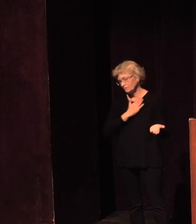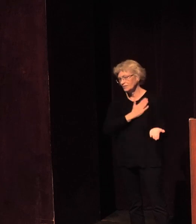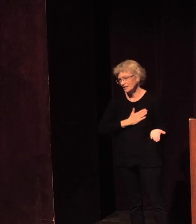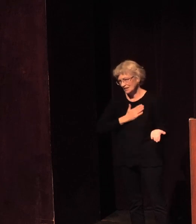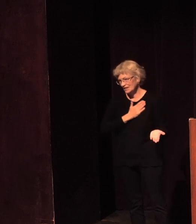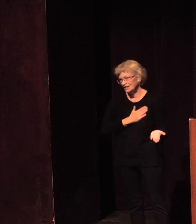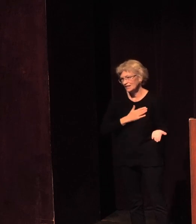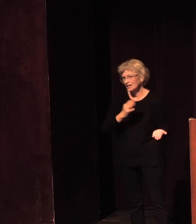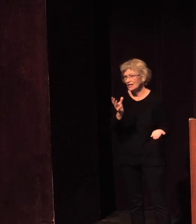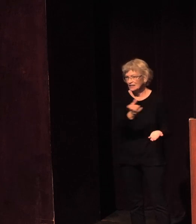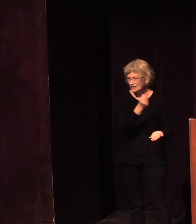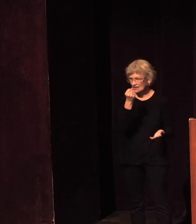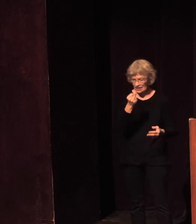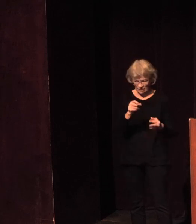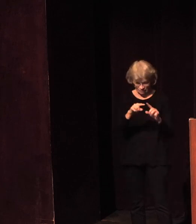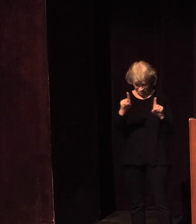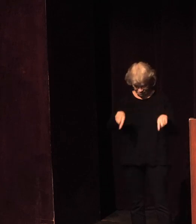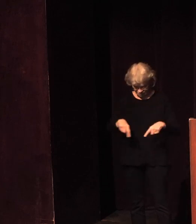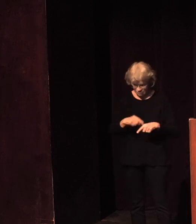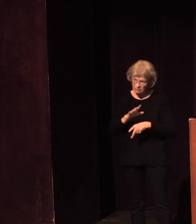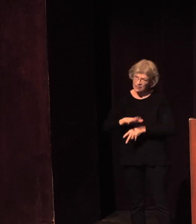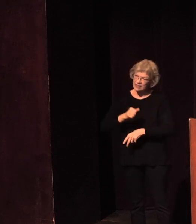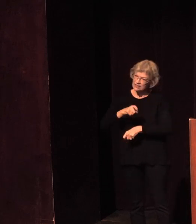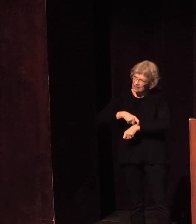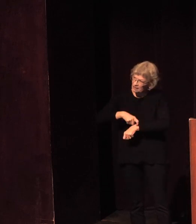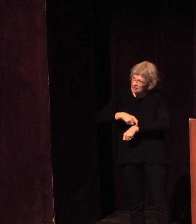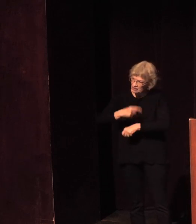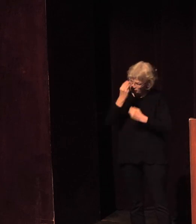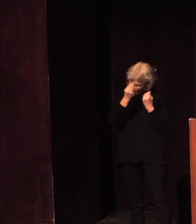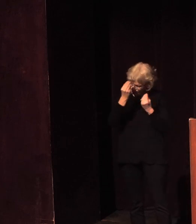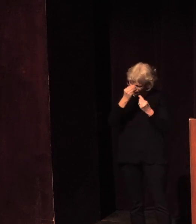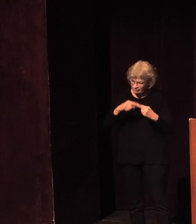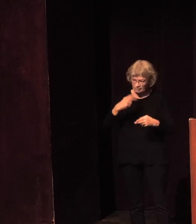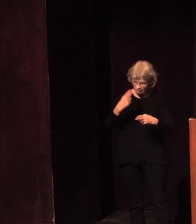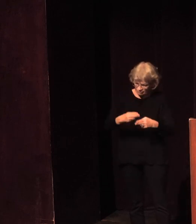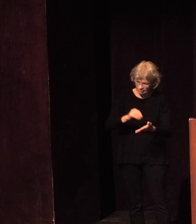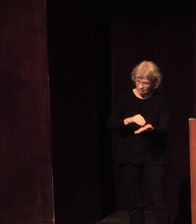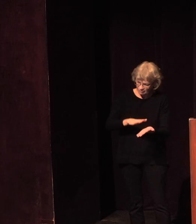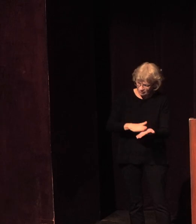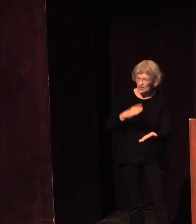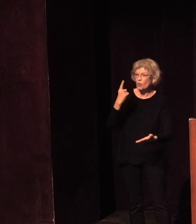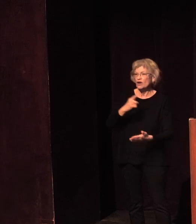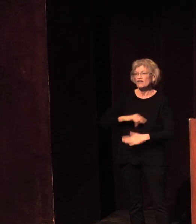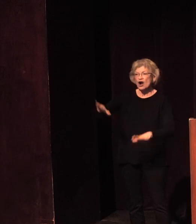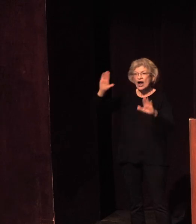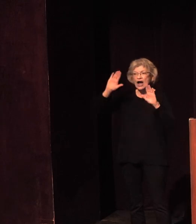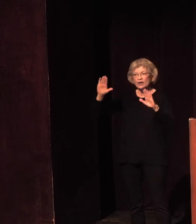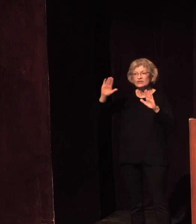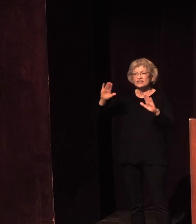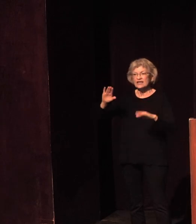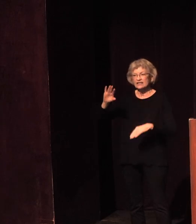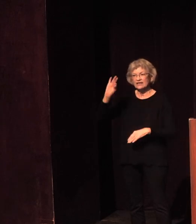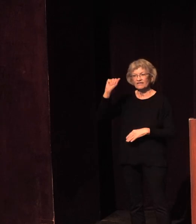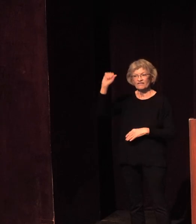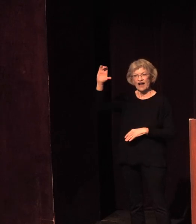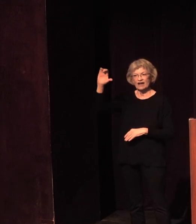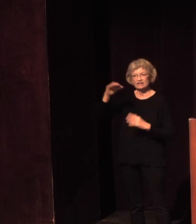And this is really one of the highest honors that we can bestow upon our colleagues so please take the time to nominate